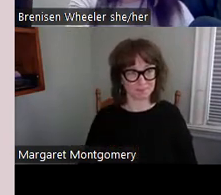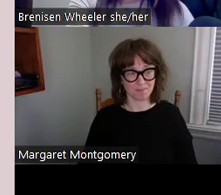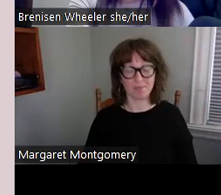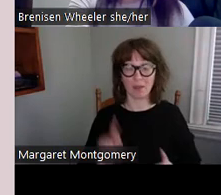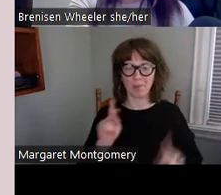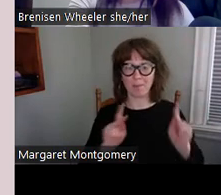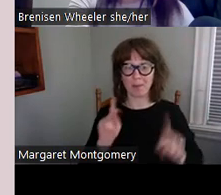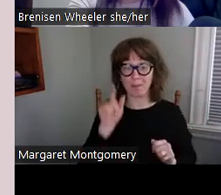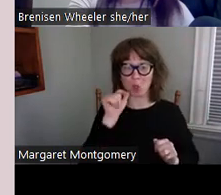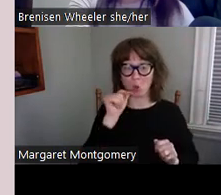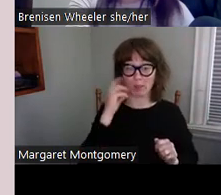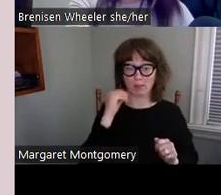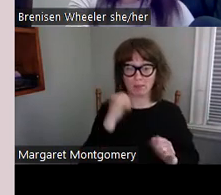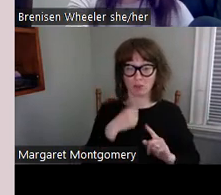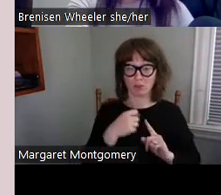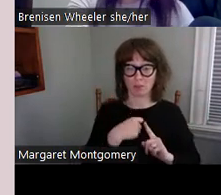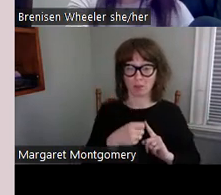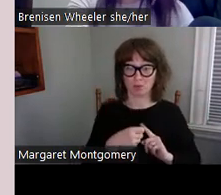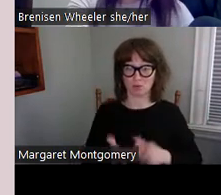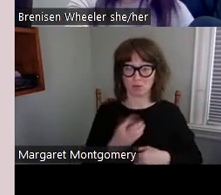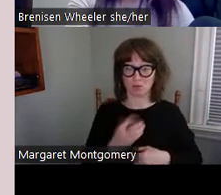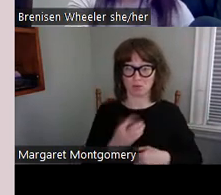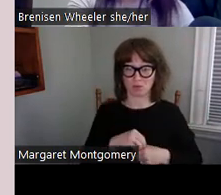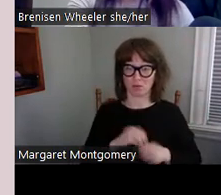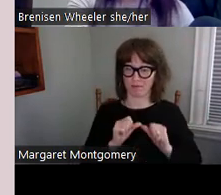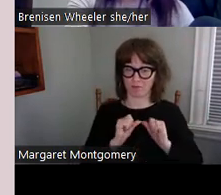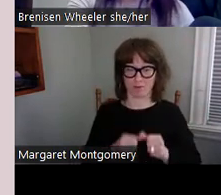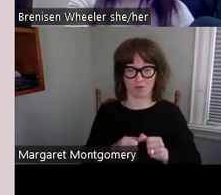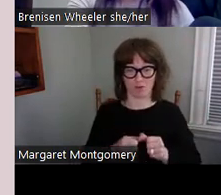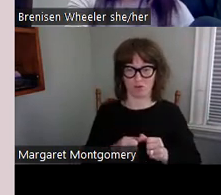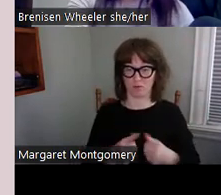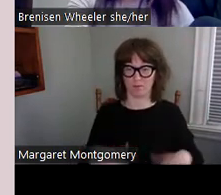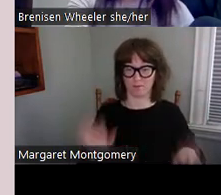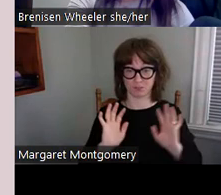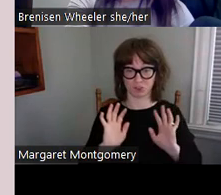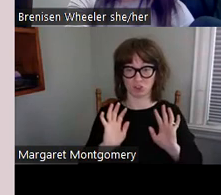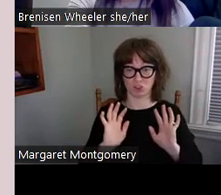carry it with them for the rest of their lives. 13:11:43 There are many different ways that